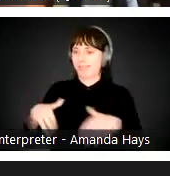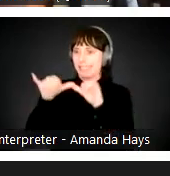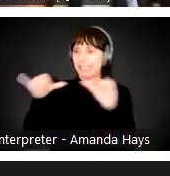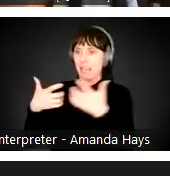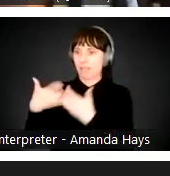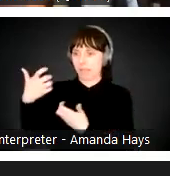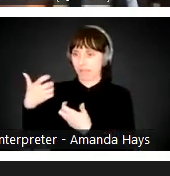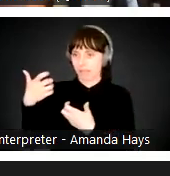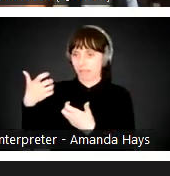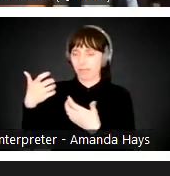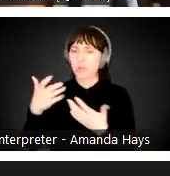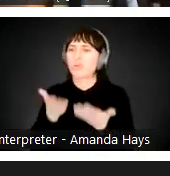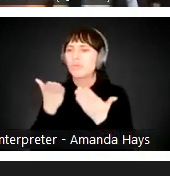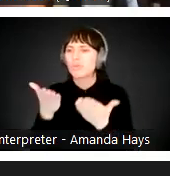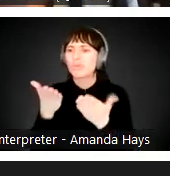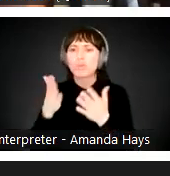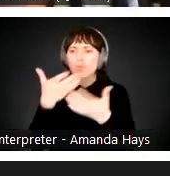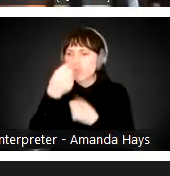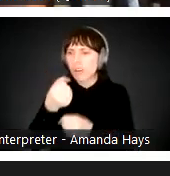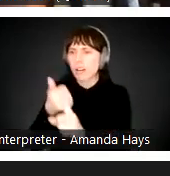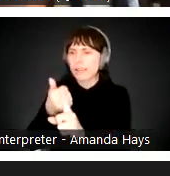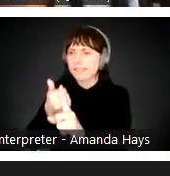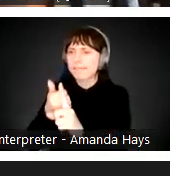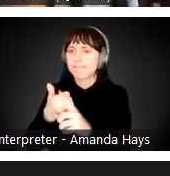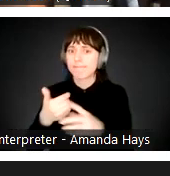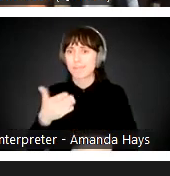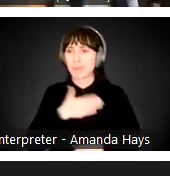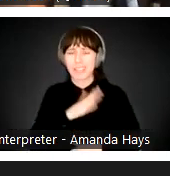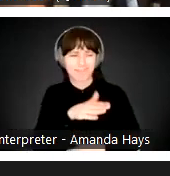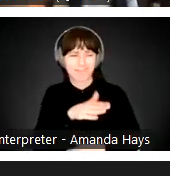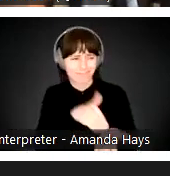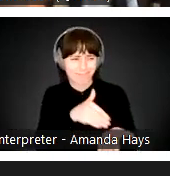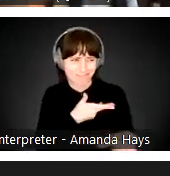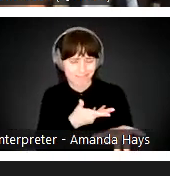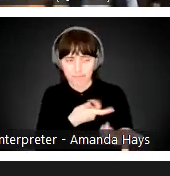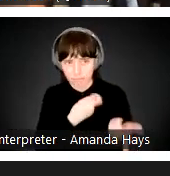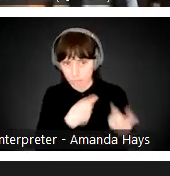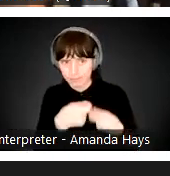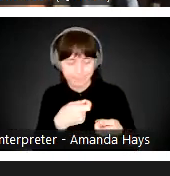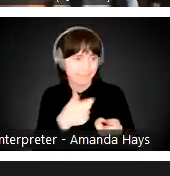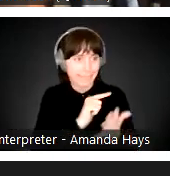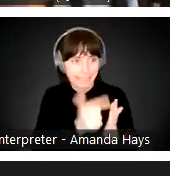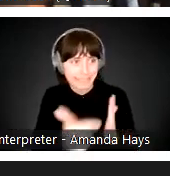gut, be willing to change doctors, be willing to engage with a doctor who maybe is not quite ready to